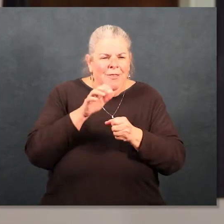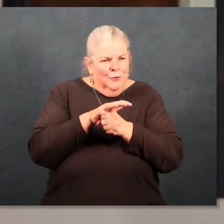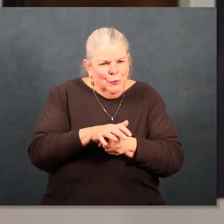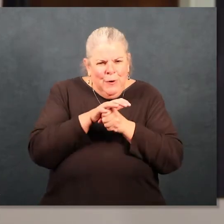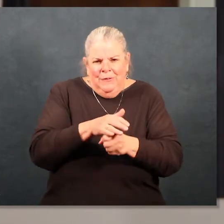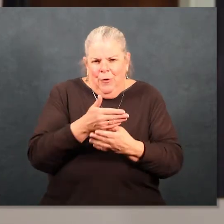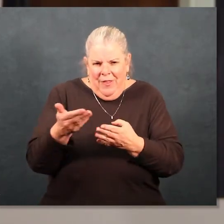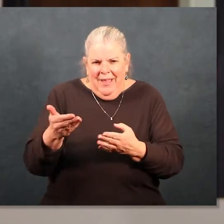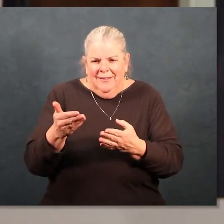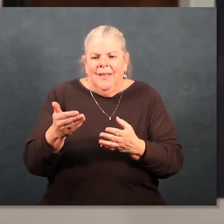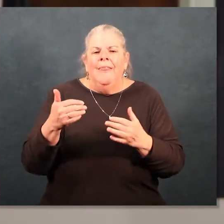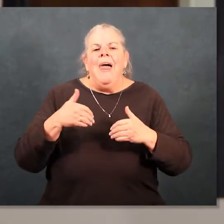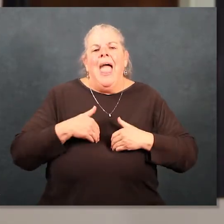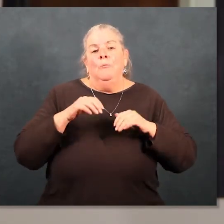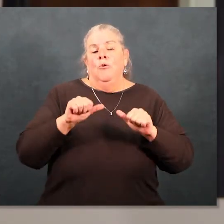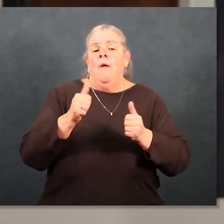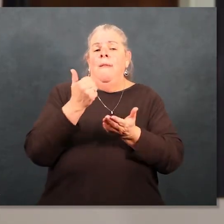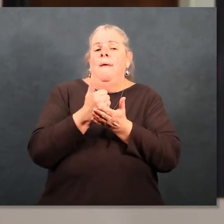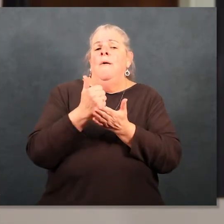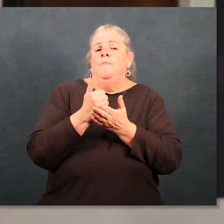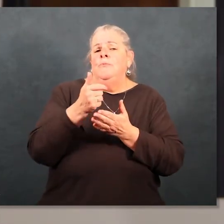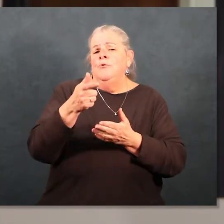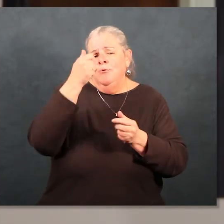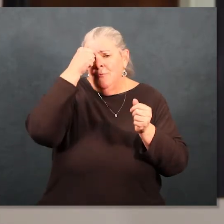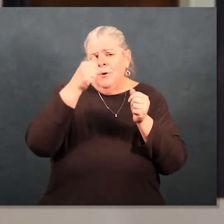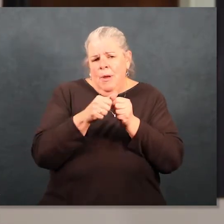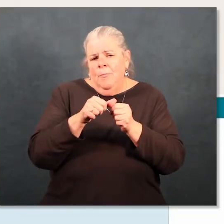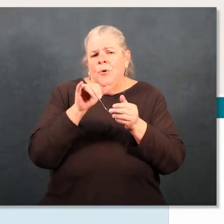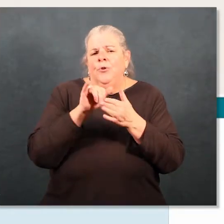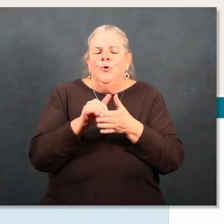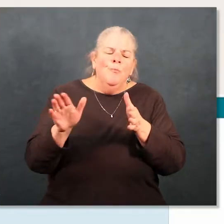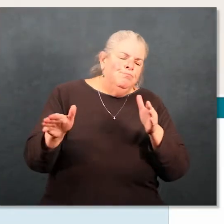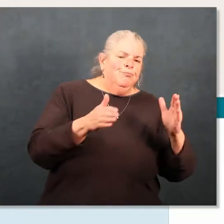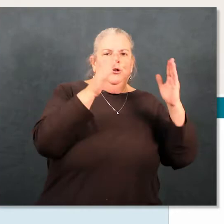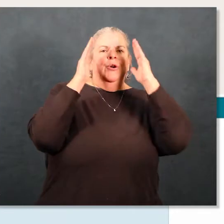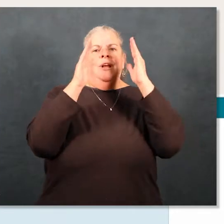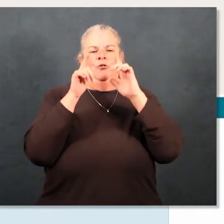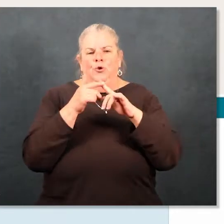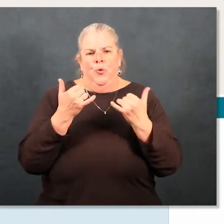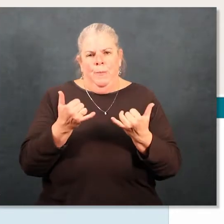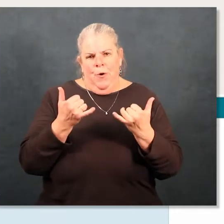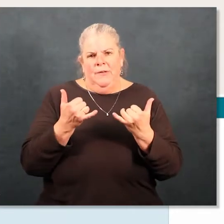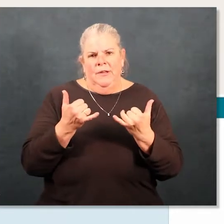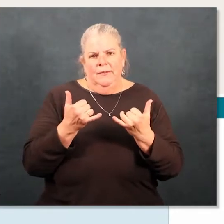to take your attention back to the present moment. And in doing that these animals over time